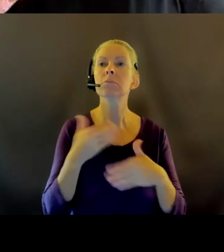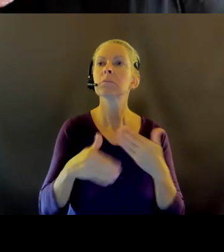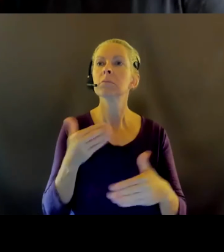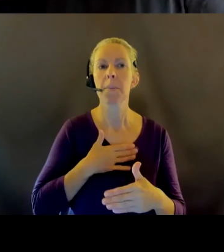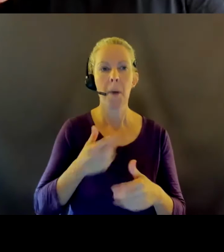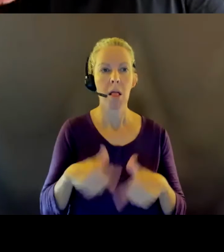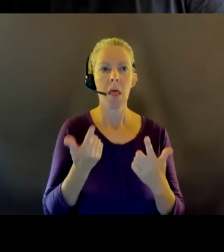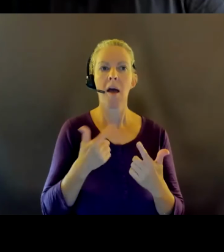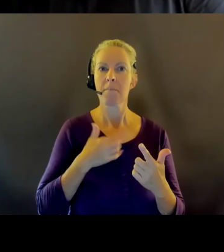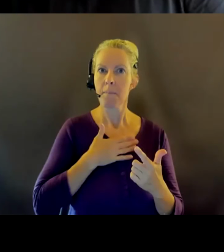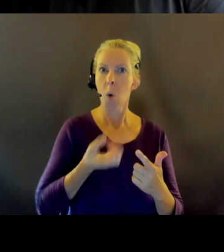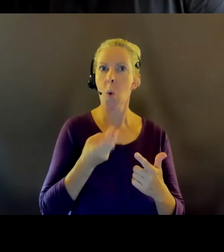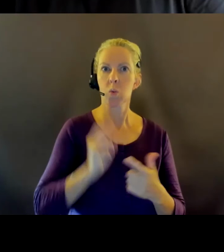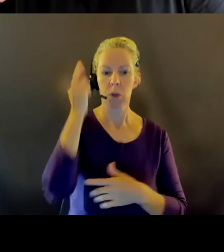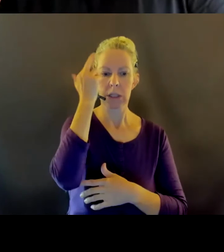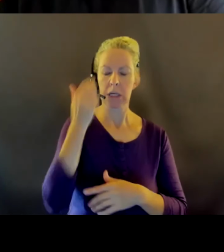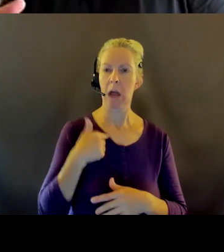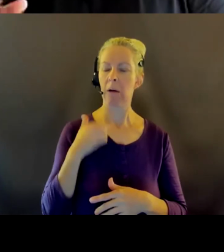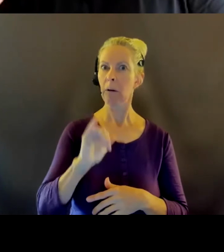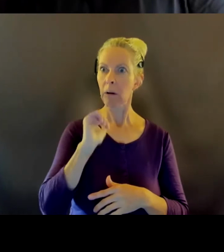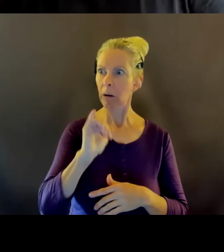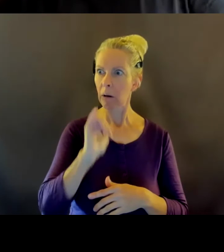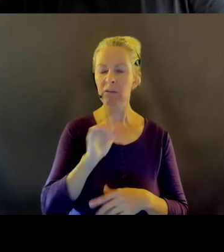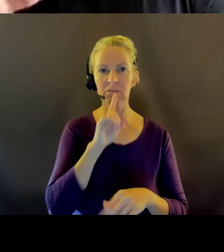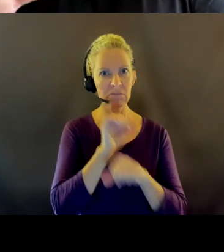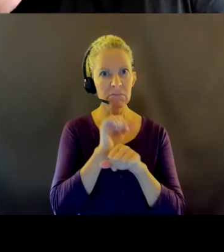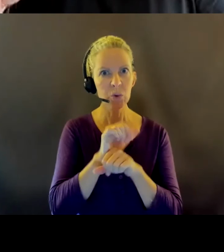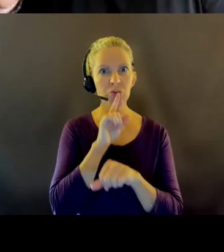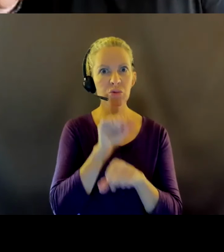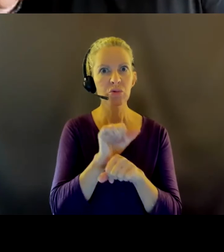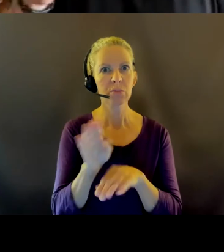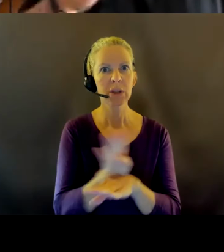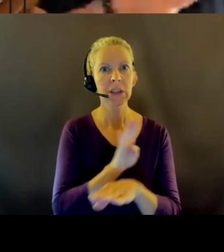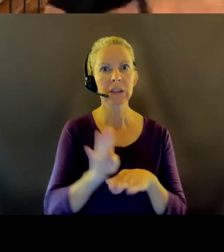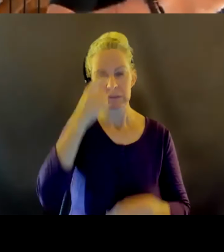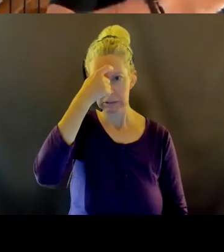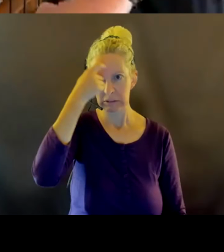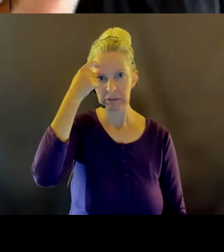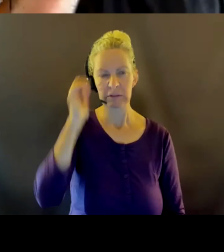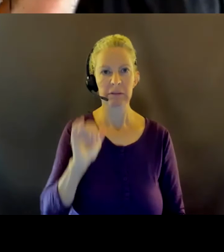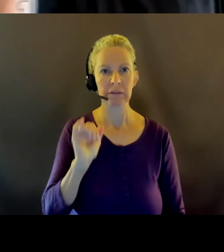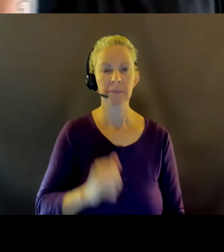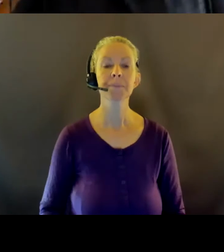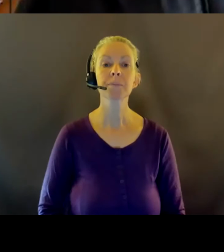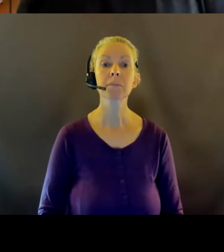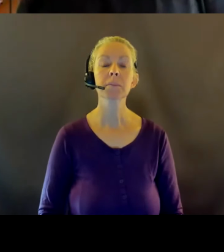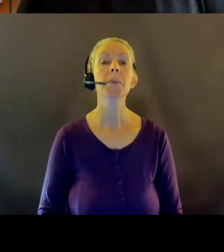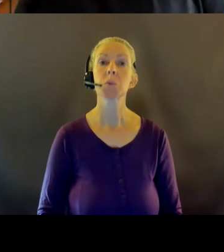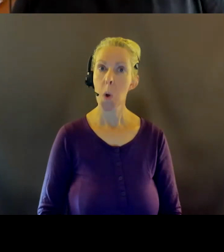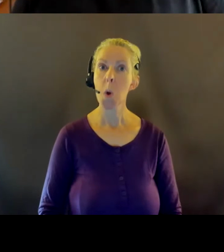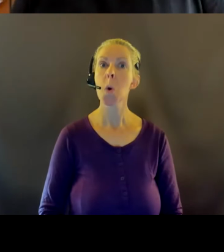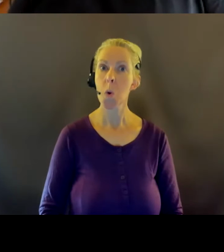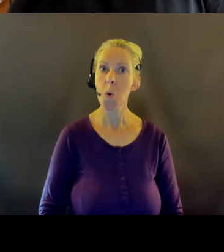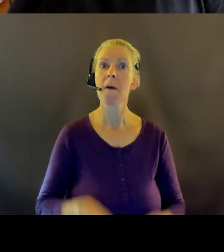On top of being disabled and having disabilities, you have a significant portion of the working-age